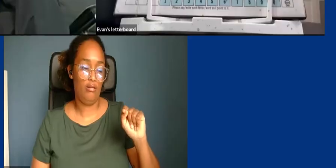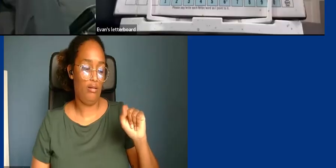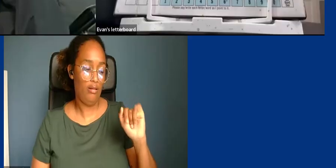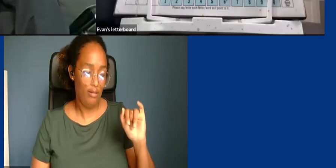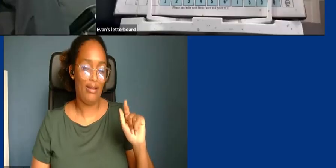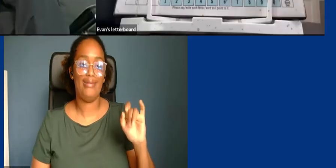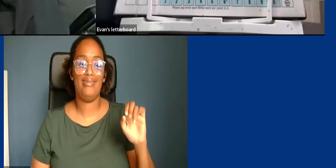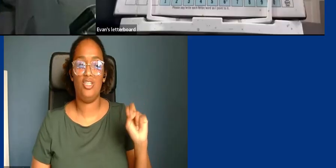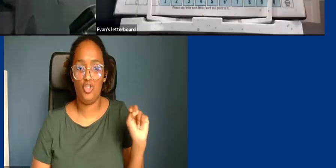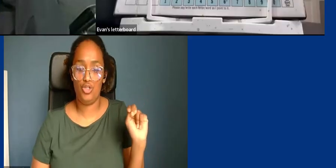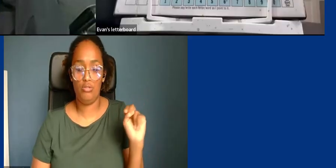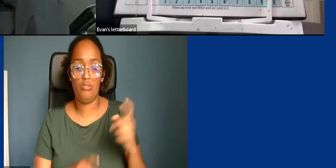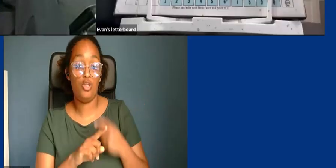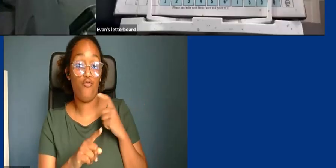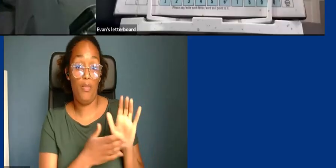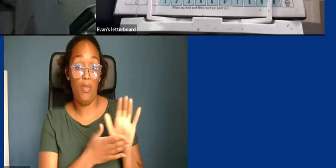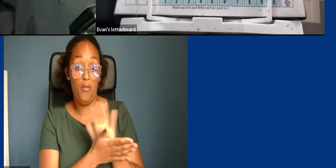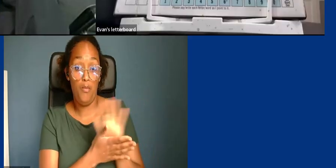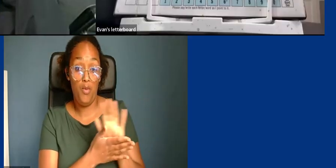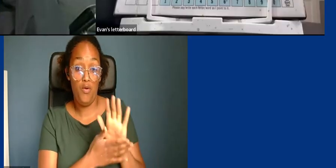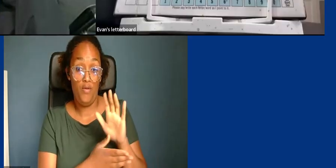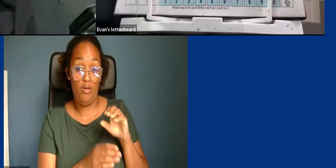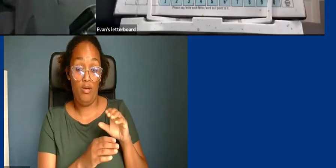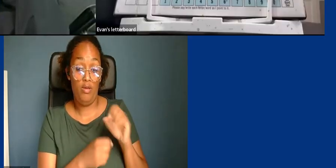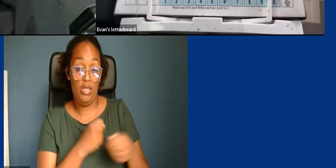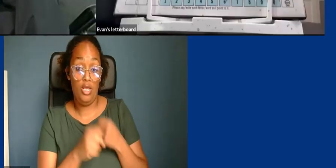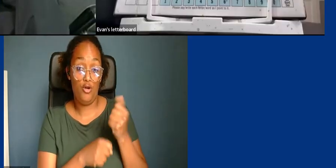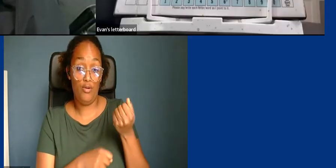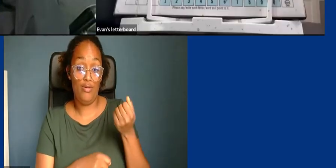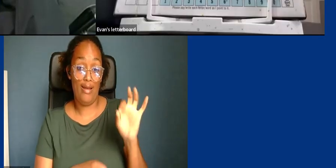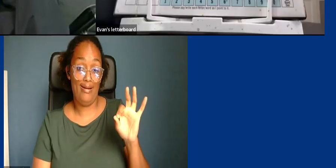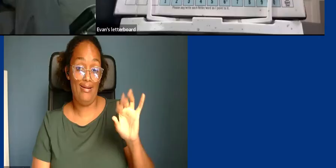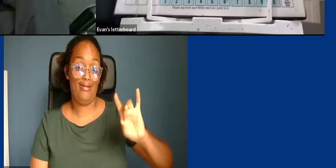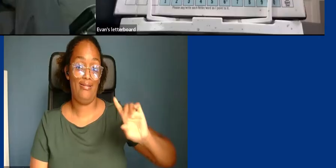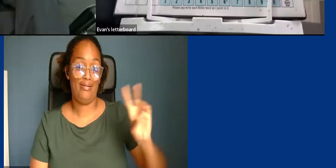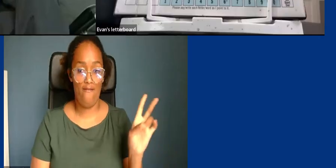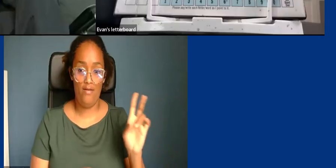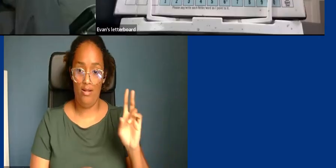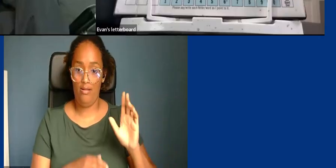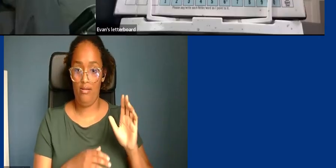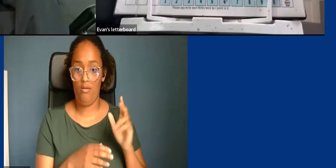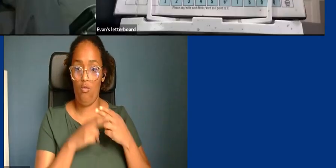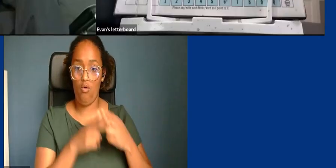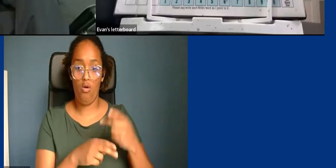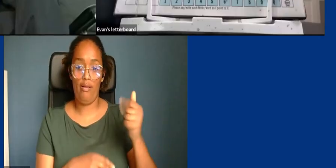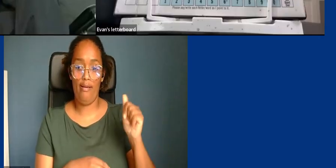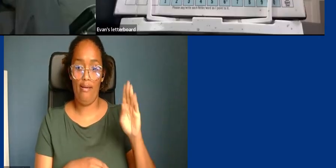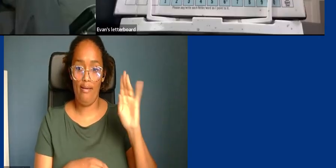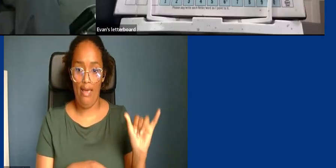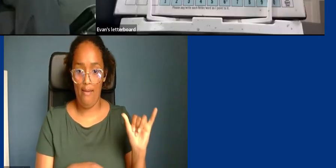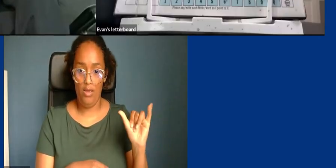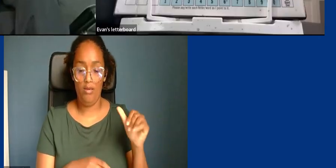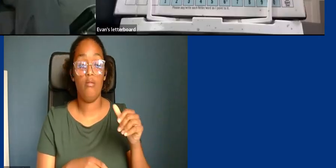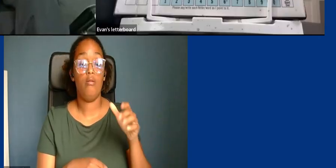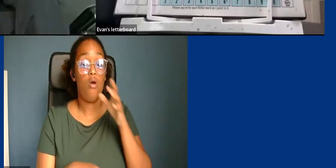true story of a woman with cerebral palsy who lives with one aide Florencia her entire life.